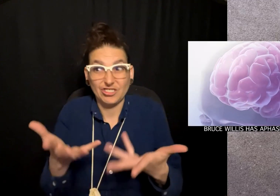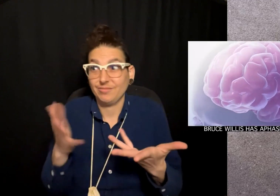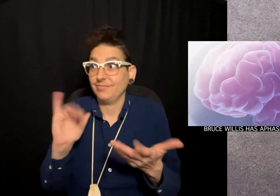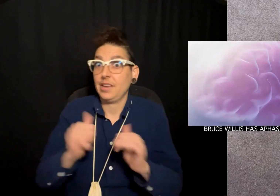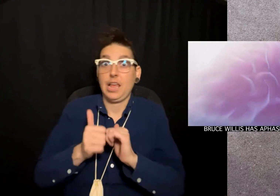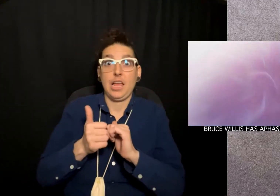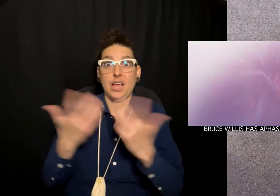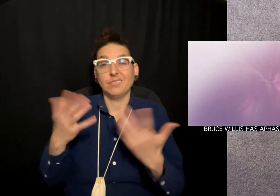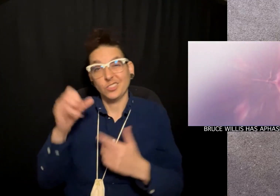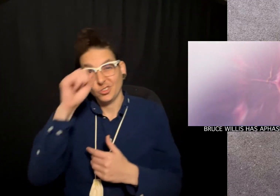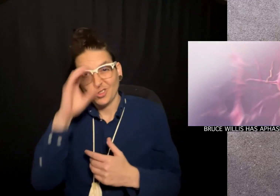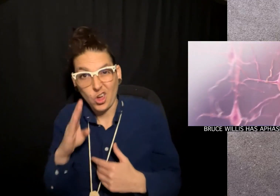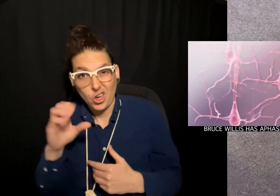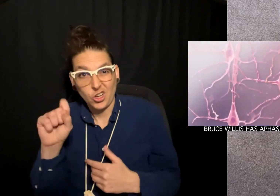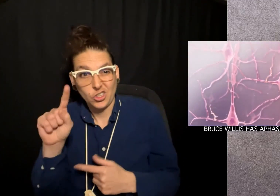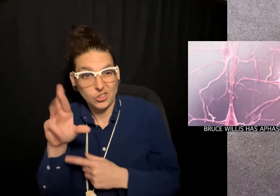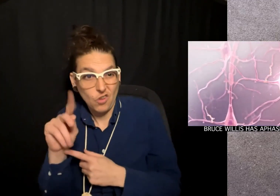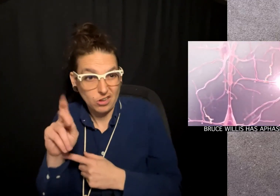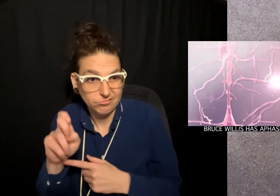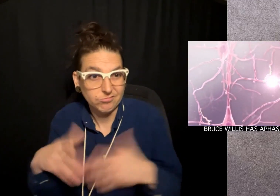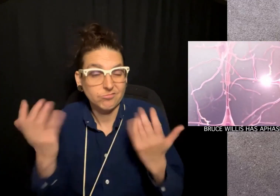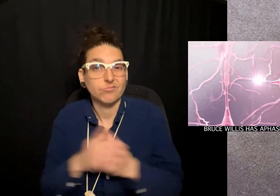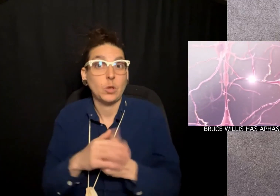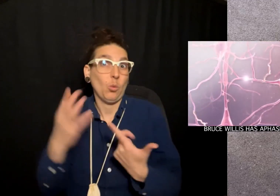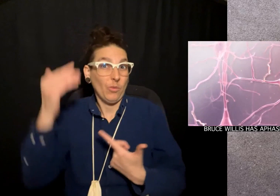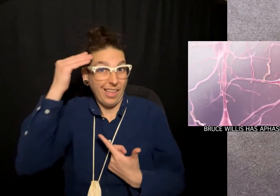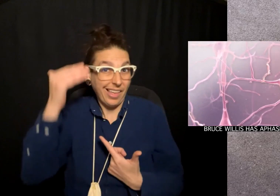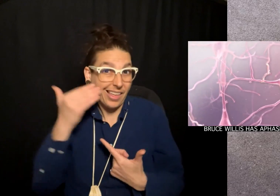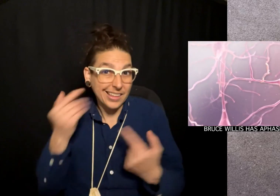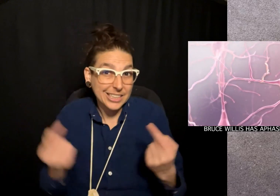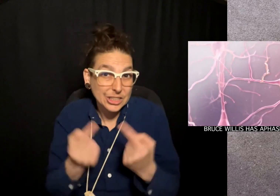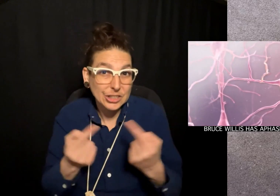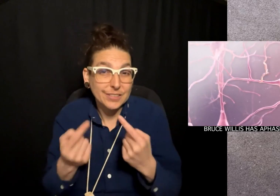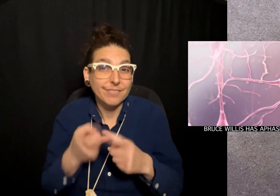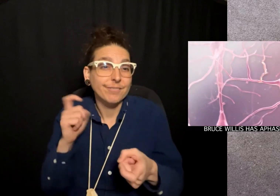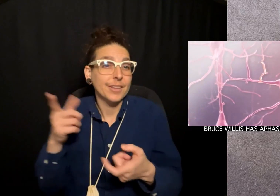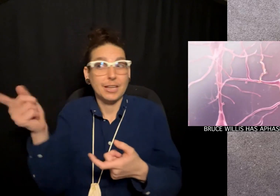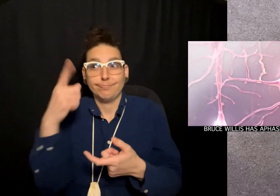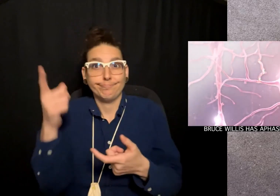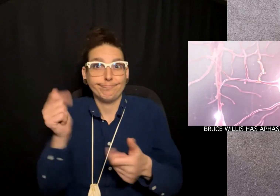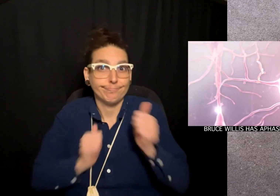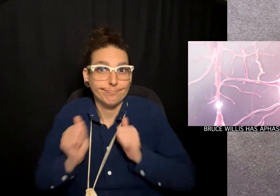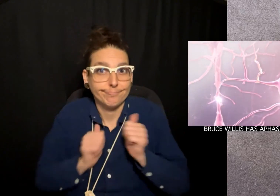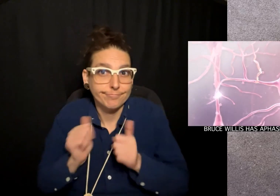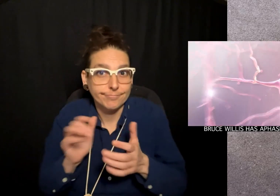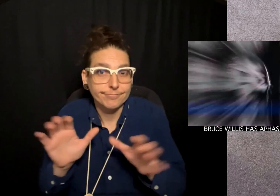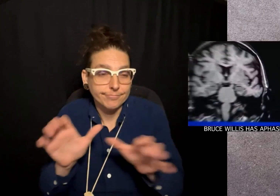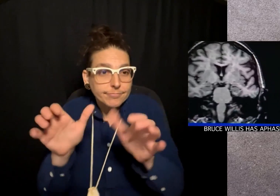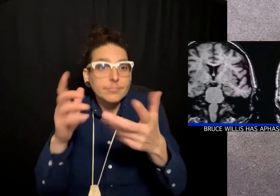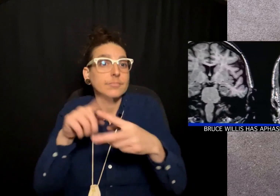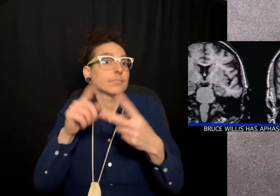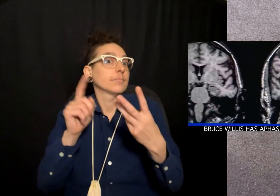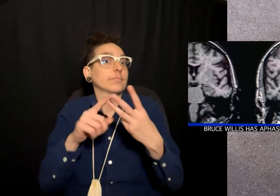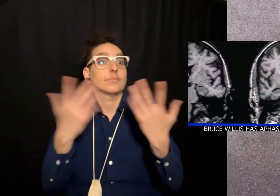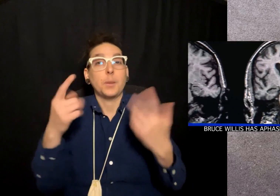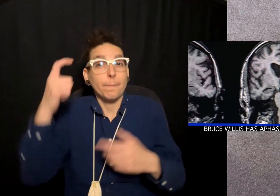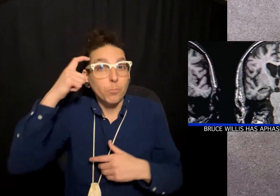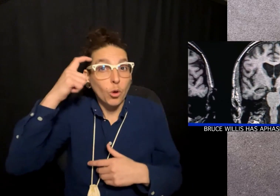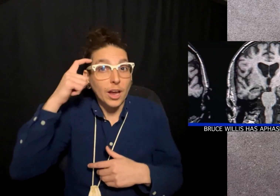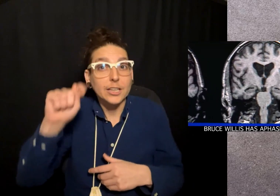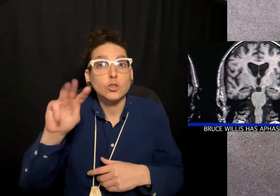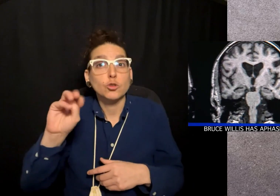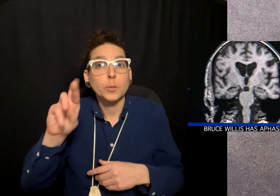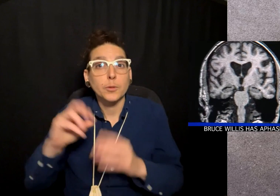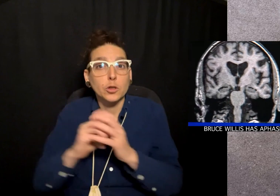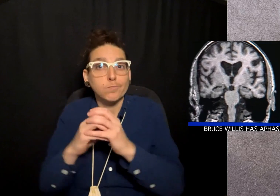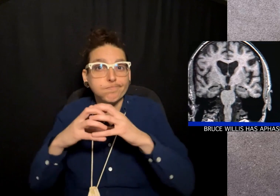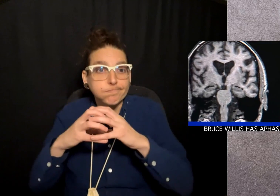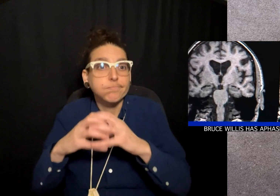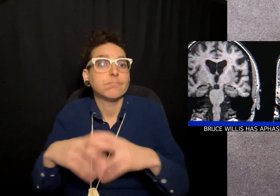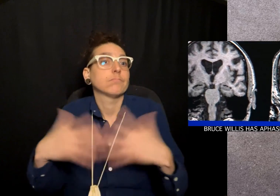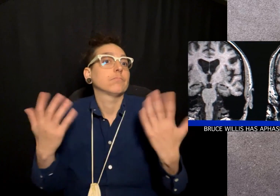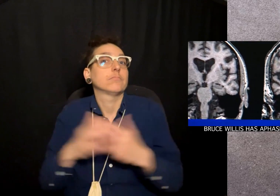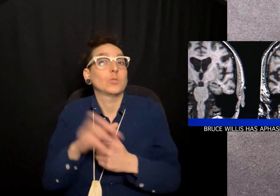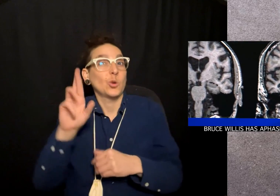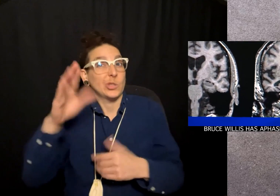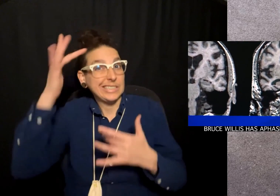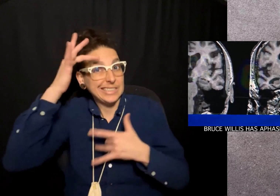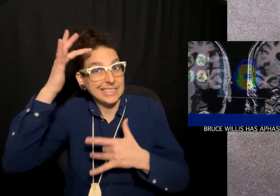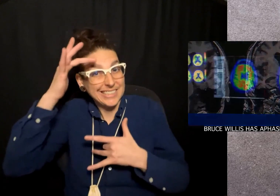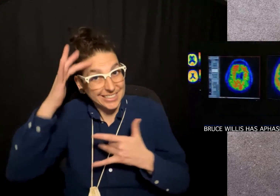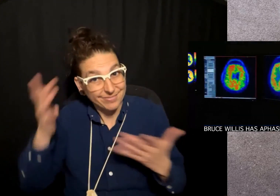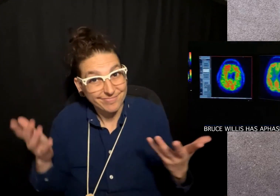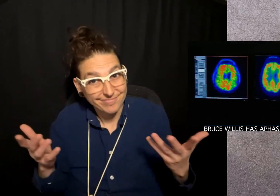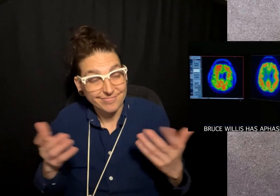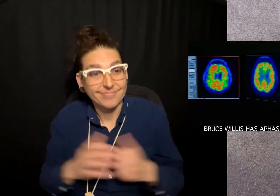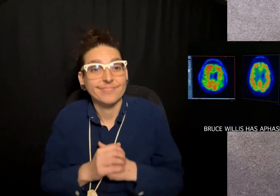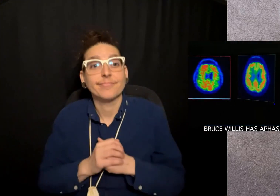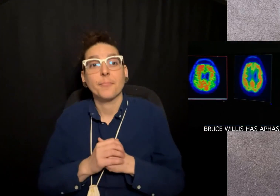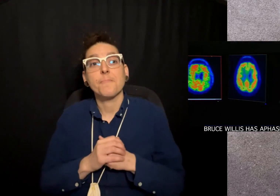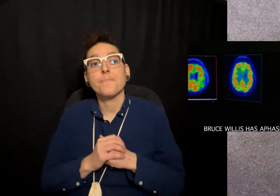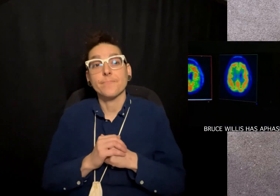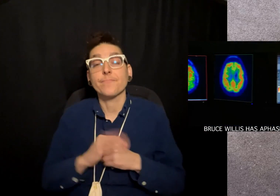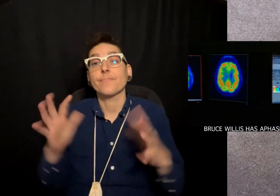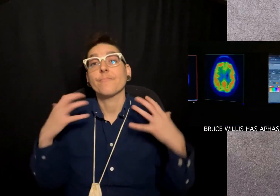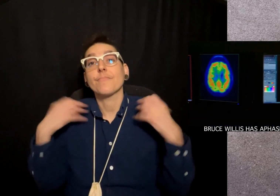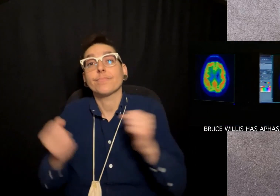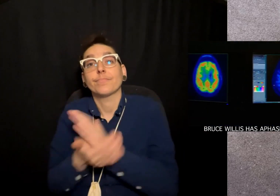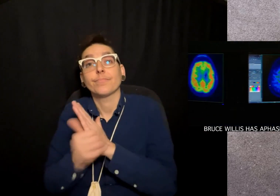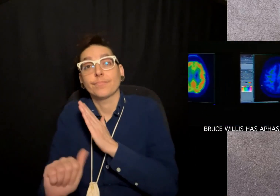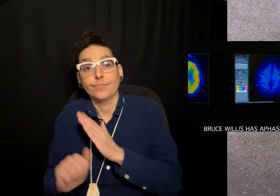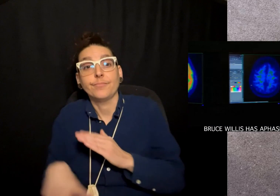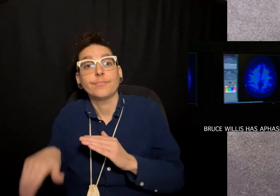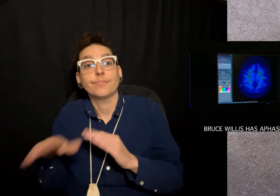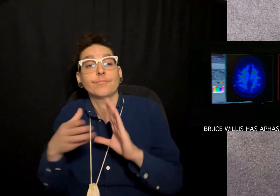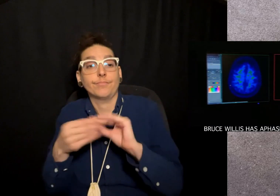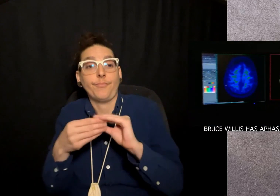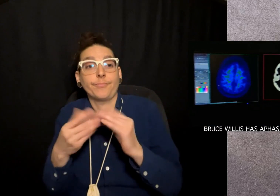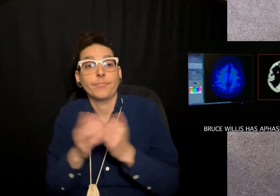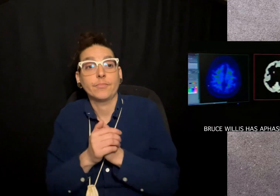it's caused by a stroke head injury a brain tumor or a disease